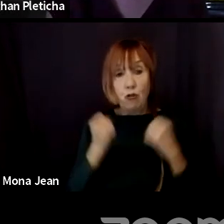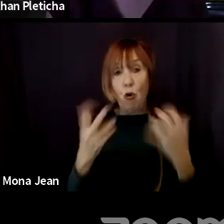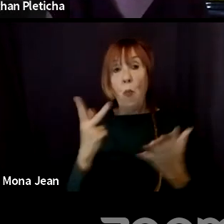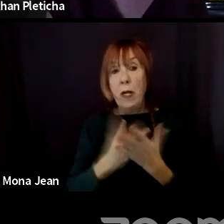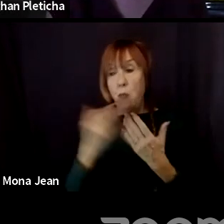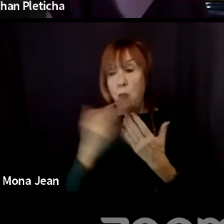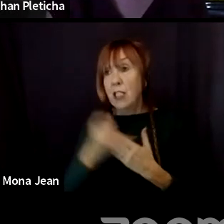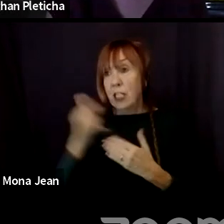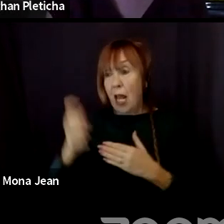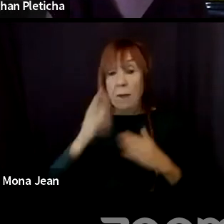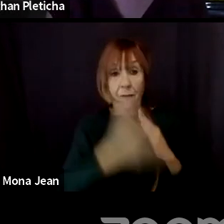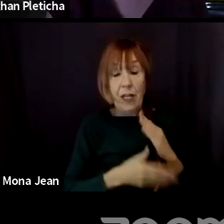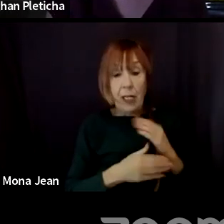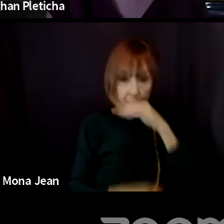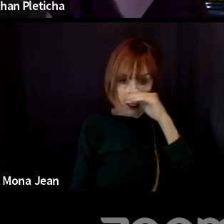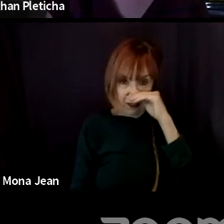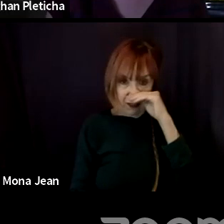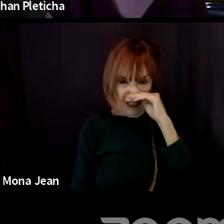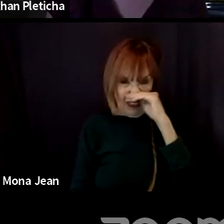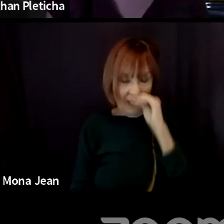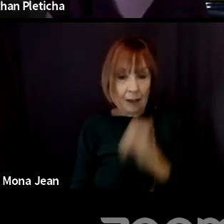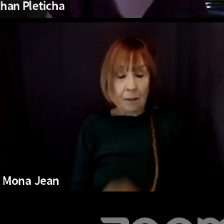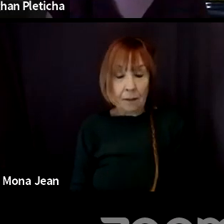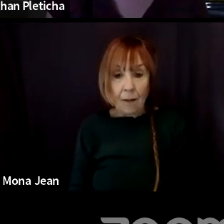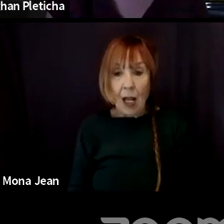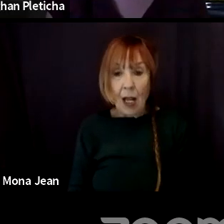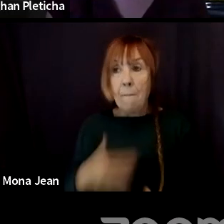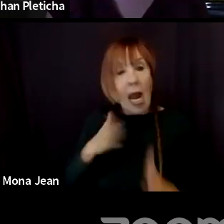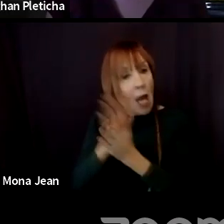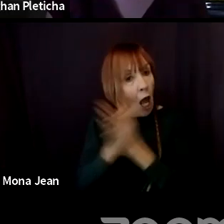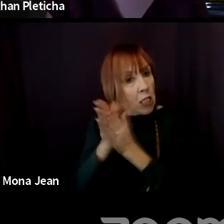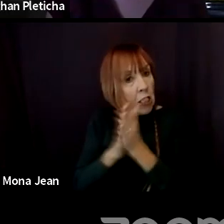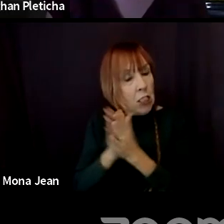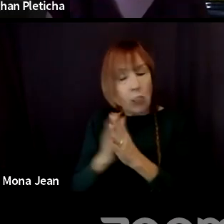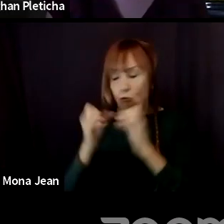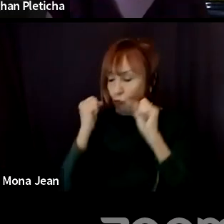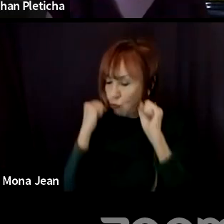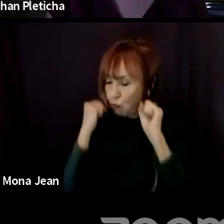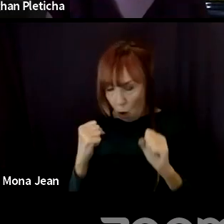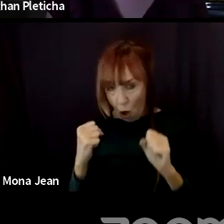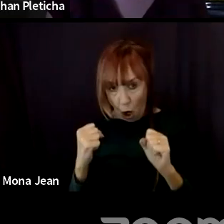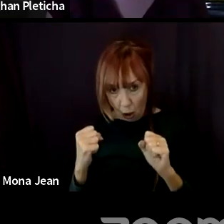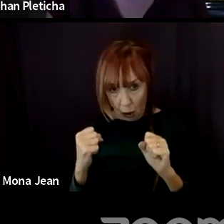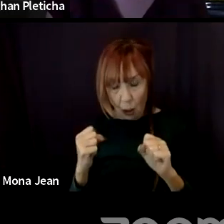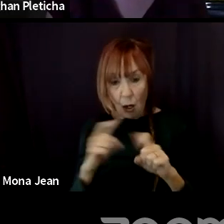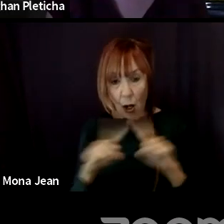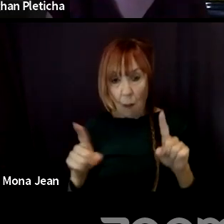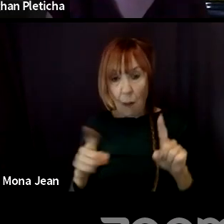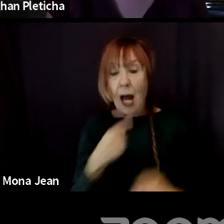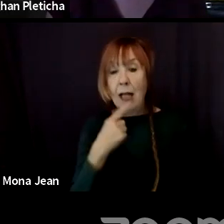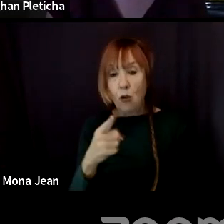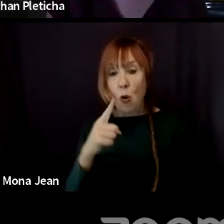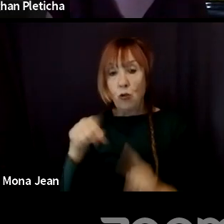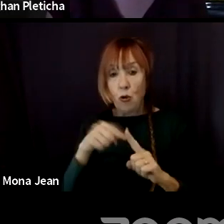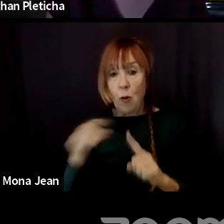So my hustle is strong, but I told you about my mad punk rock world that I grew up in.